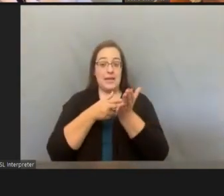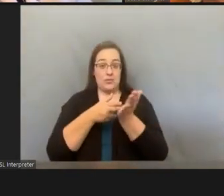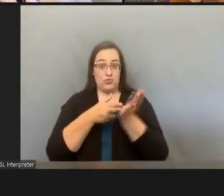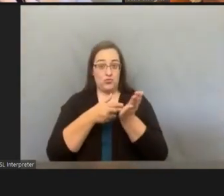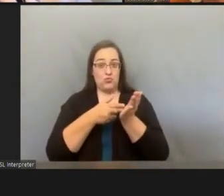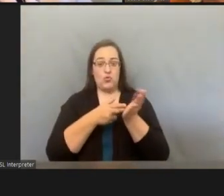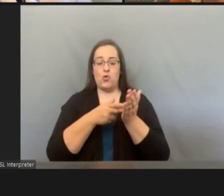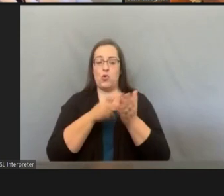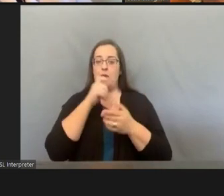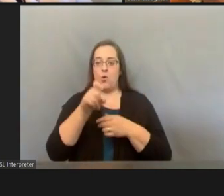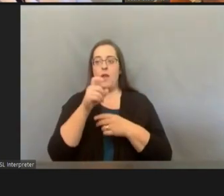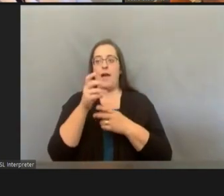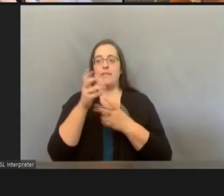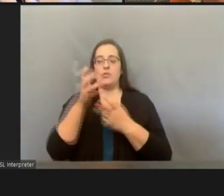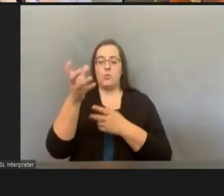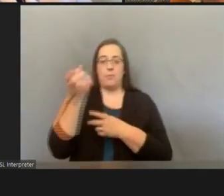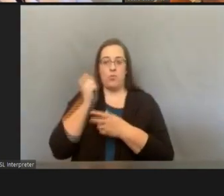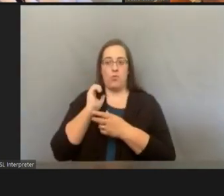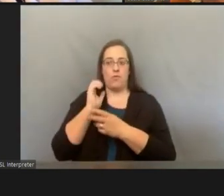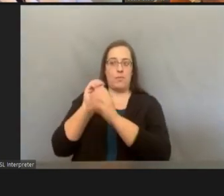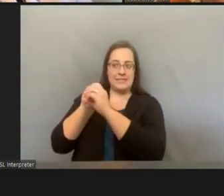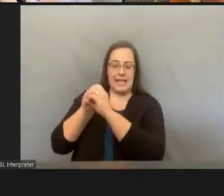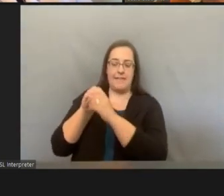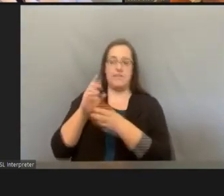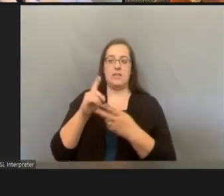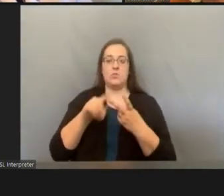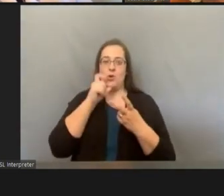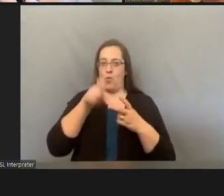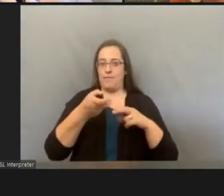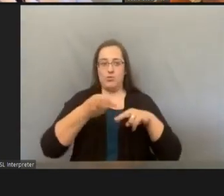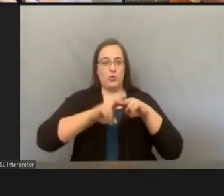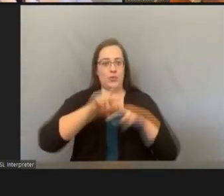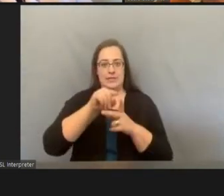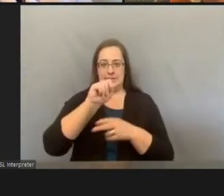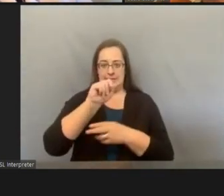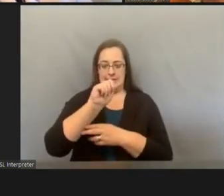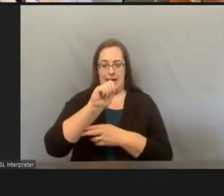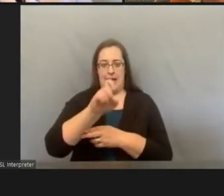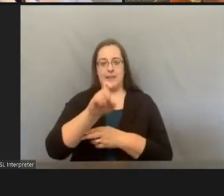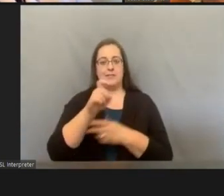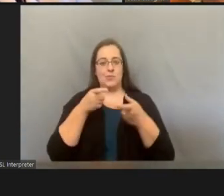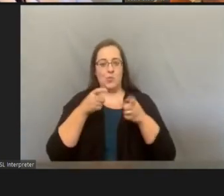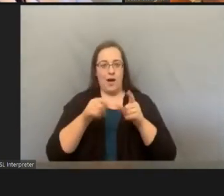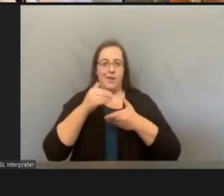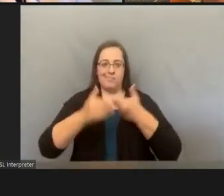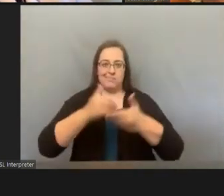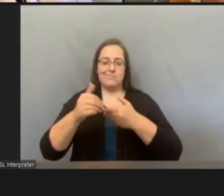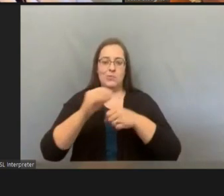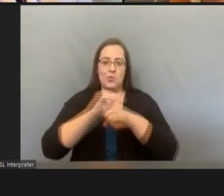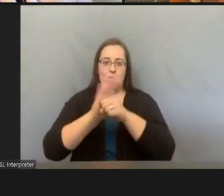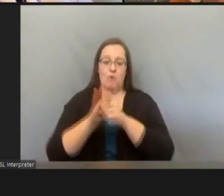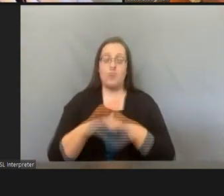THAT'S NOT BECAUSE CORONAVIRUS IS STABLE IN TIME WE TOOK VERY AGGRESSIVE STEPS TO MAKE SURE AND ENSURE WE ARE NOT GOING TO